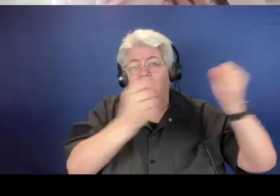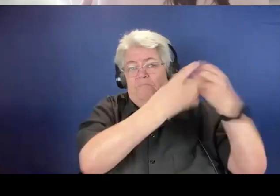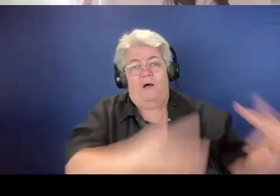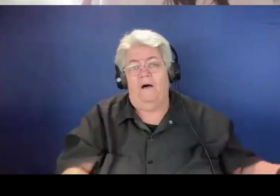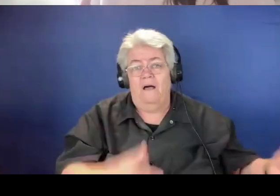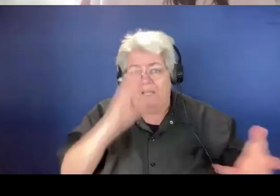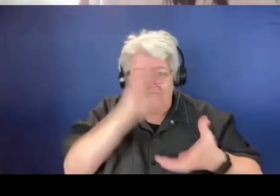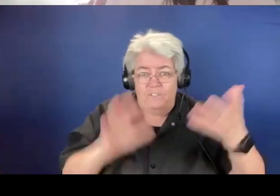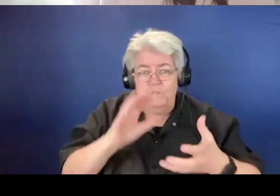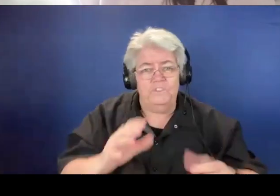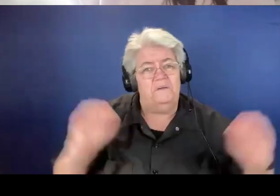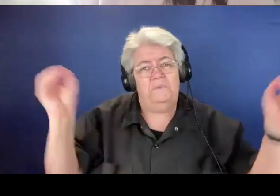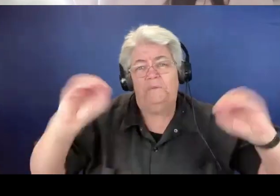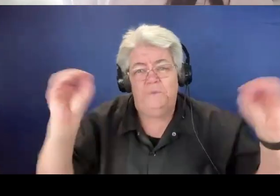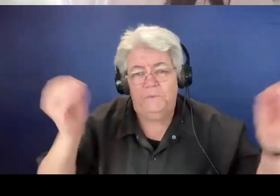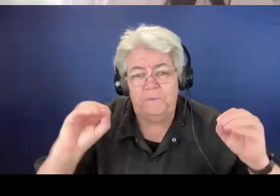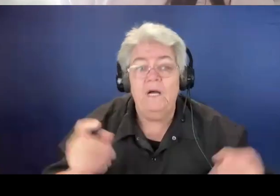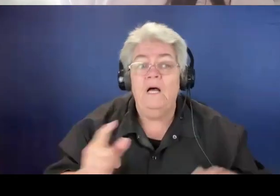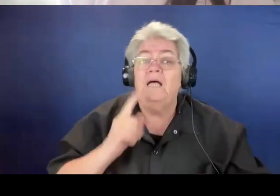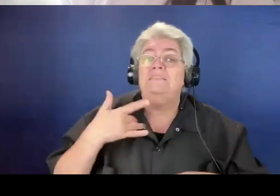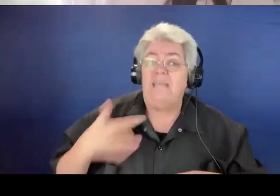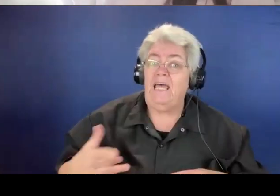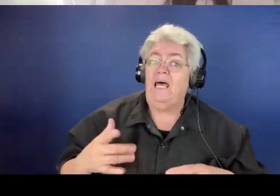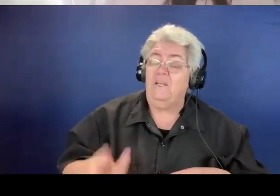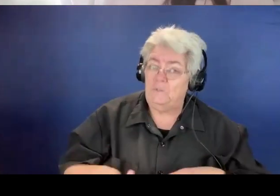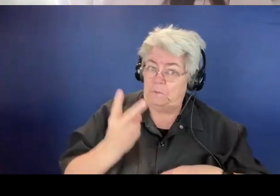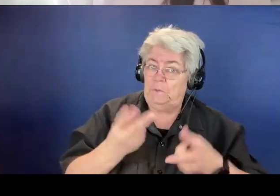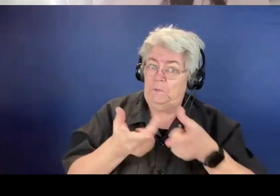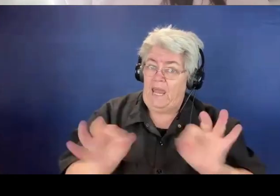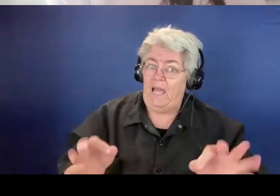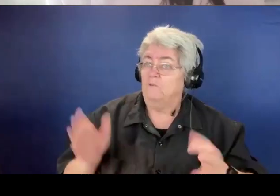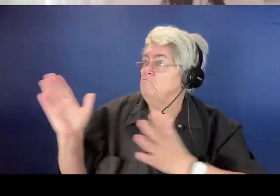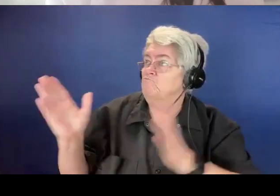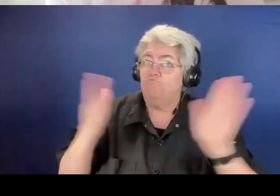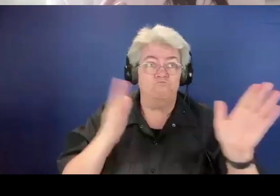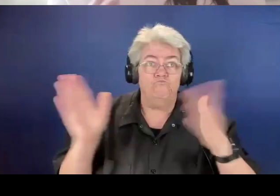those of their monolingual peers, the development of language milestones and